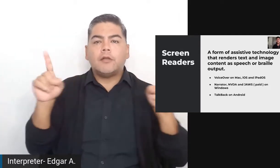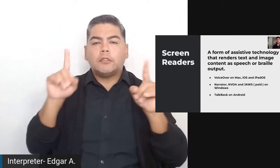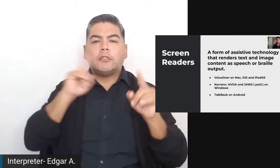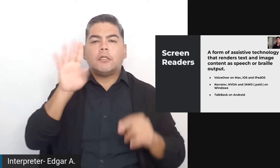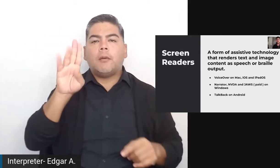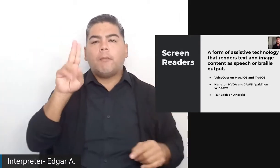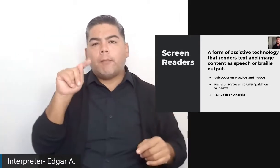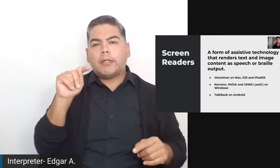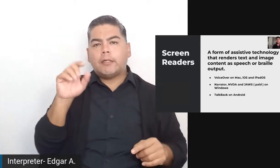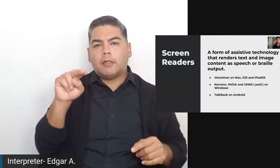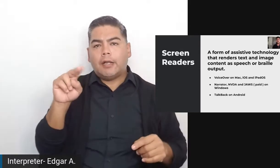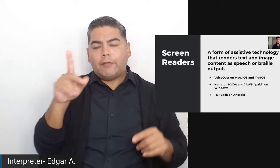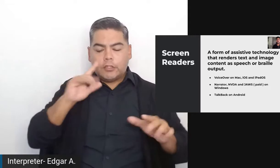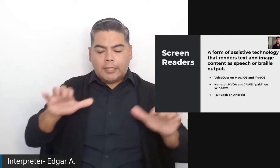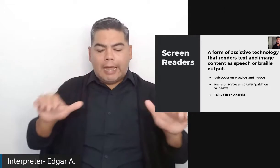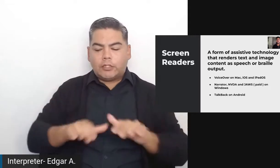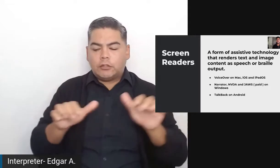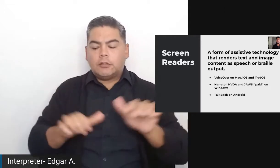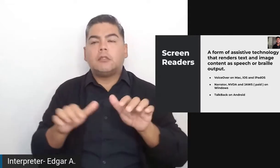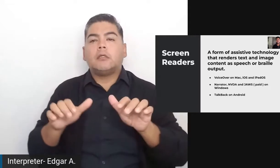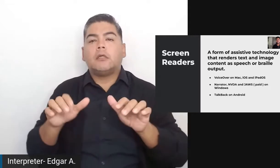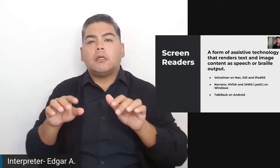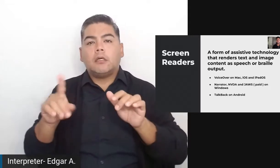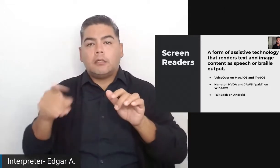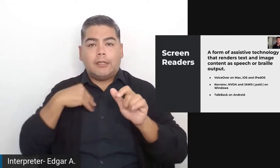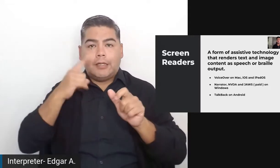and that it can be triggered by clicking on it. All right.